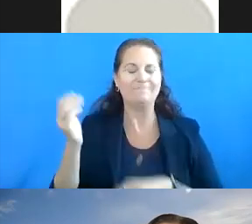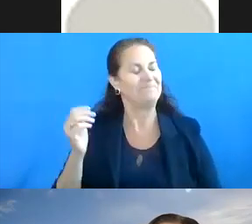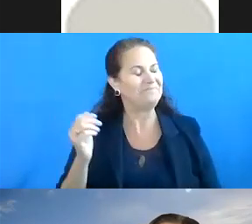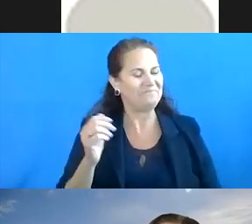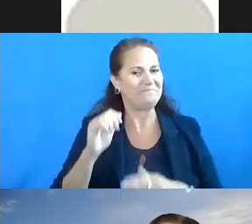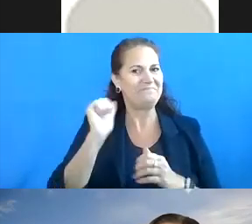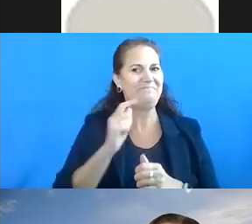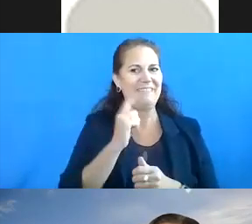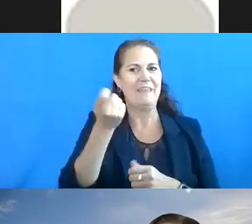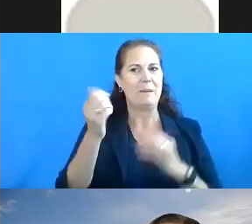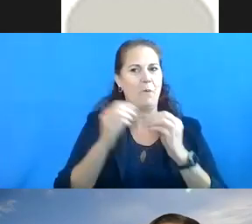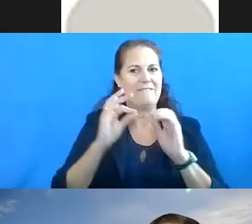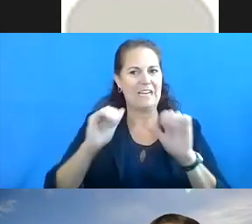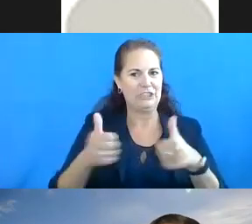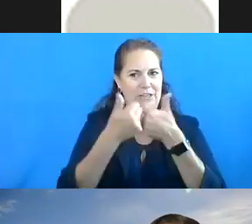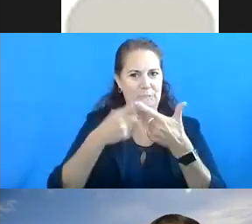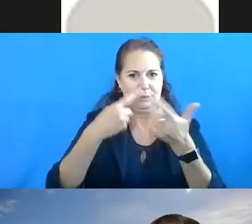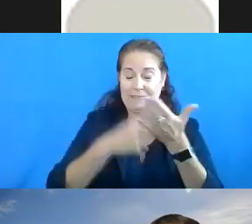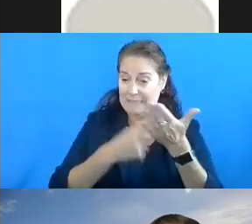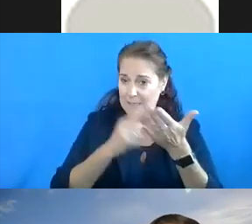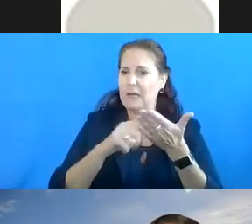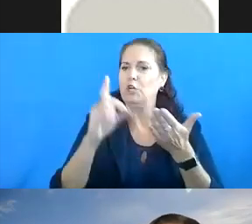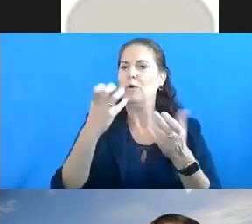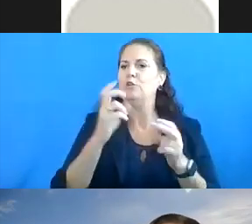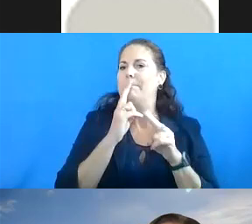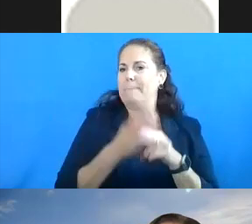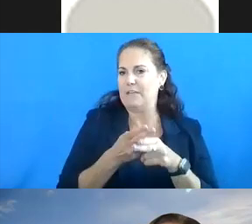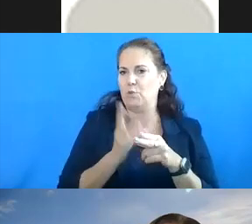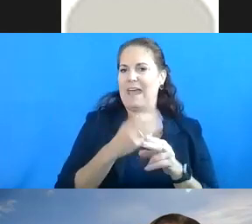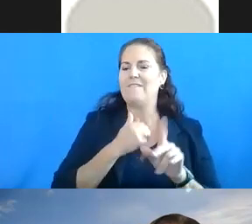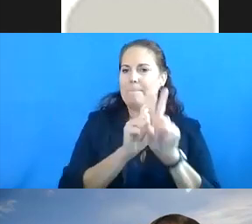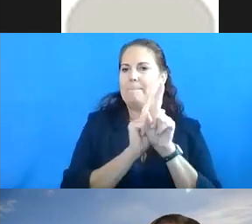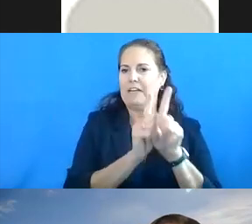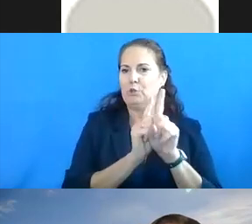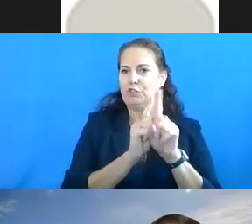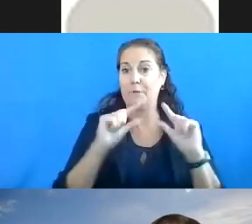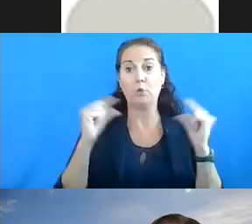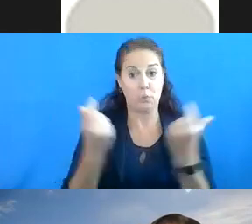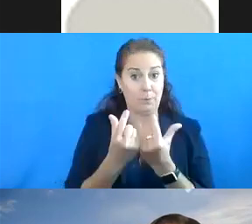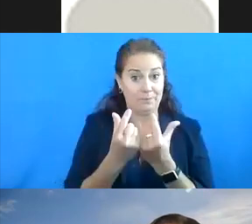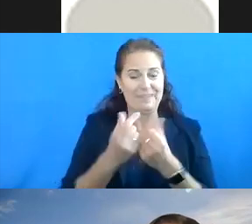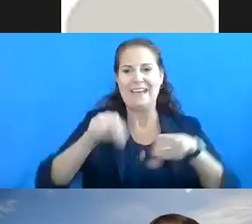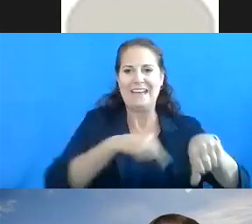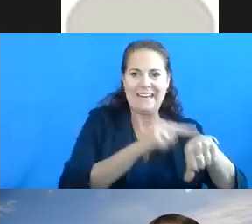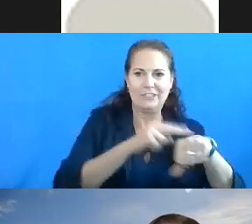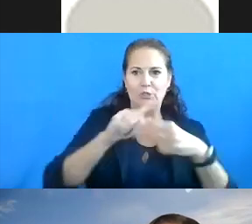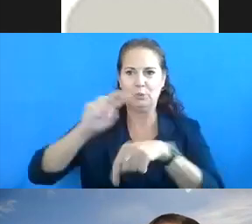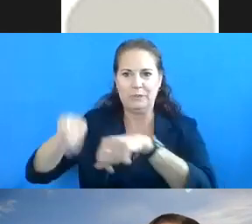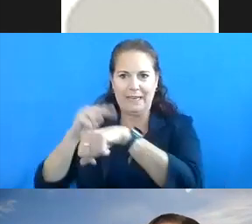little bit more of a challenge, but I do want to mention that we do have a mentorship group, a nation to nation mentorship group, and we can